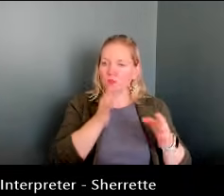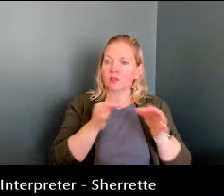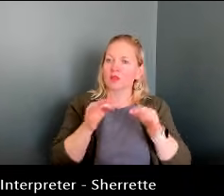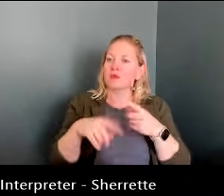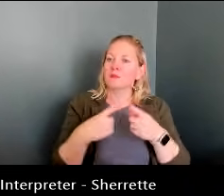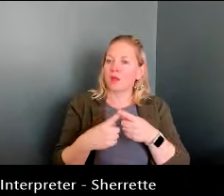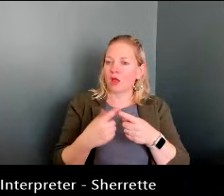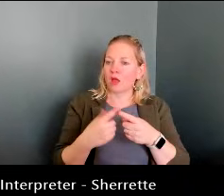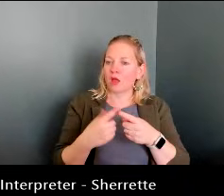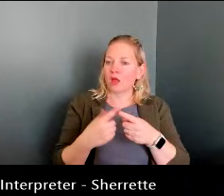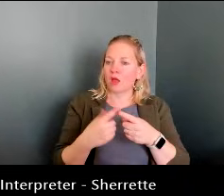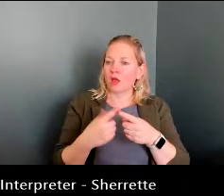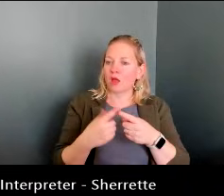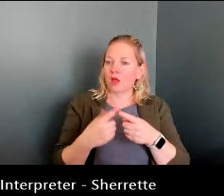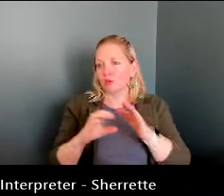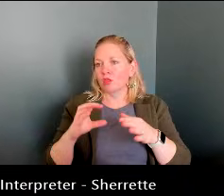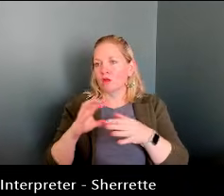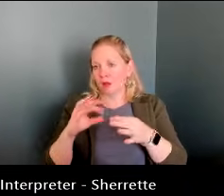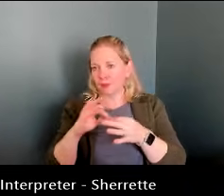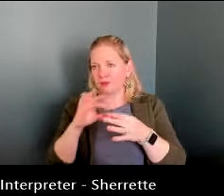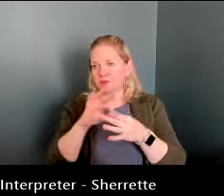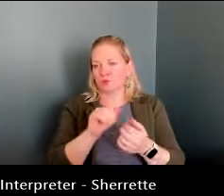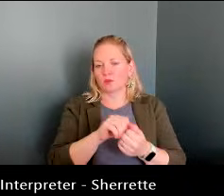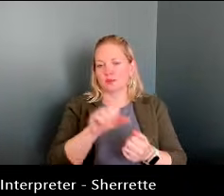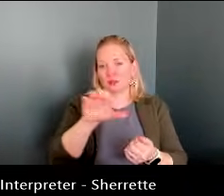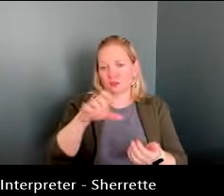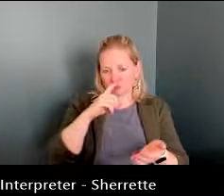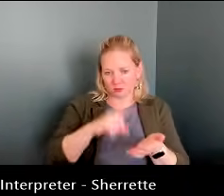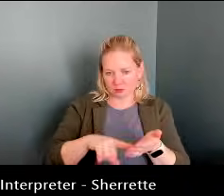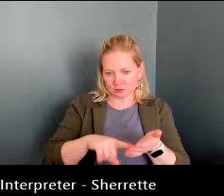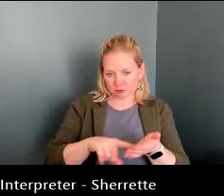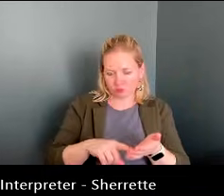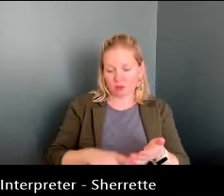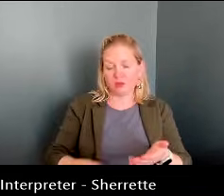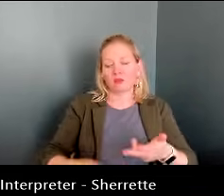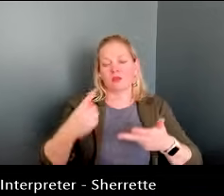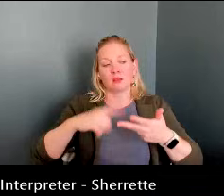of sickle cell disease research. That will be followed by panel discussion and audience